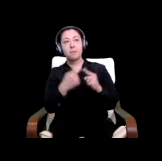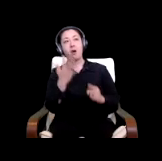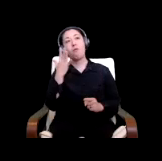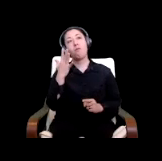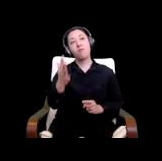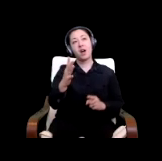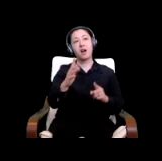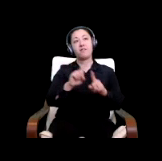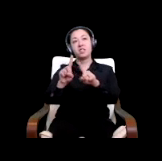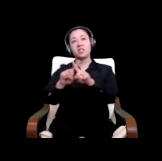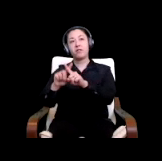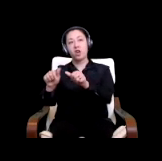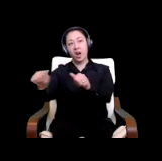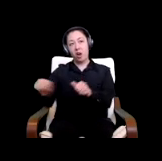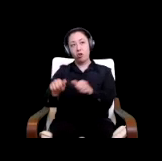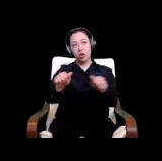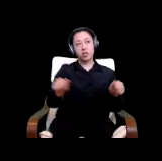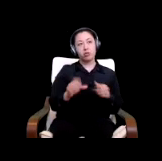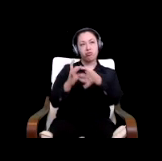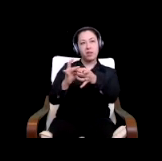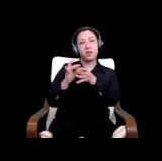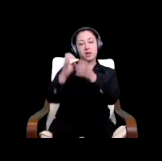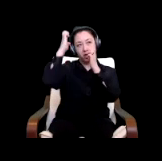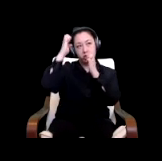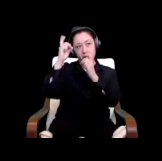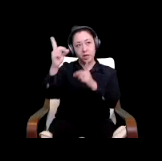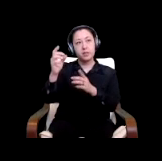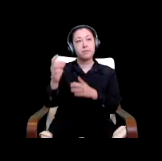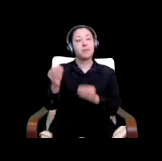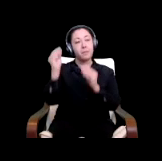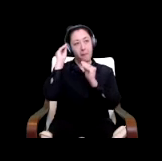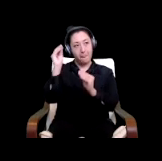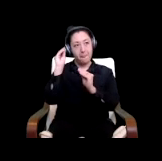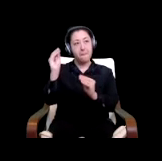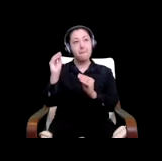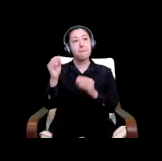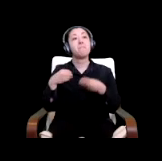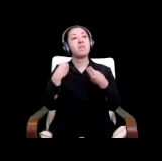talk about on the next couple of slides and an overview of the checklist and how we recommended